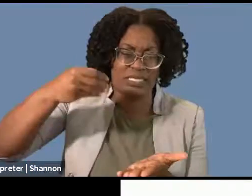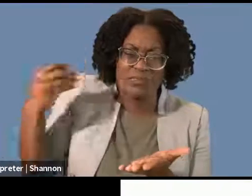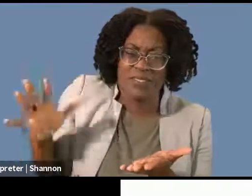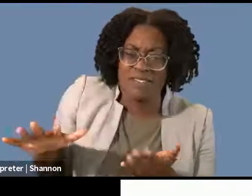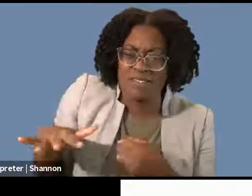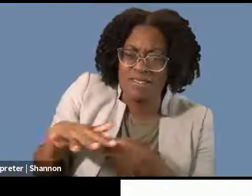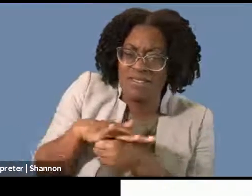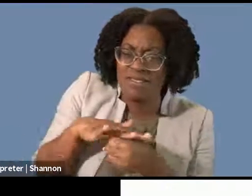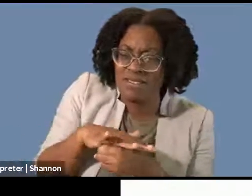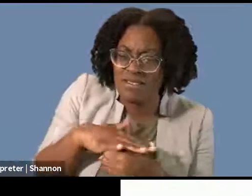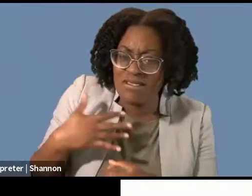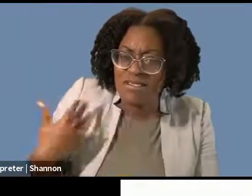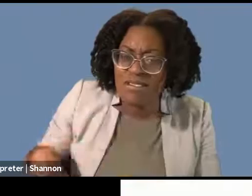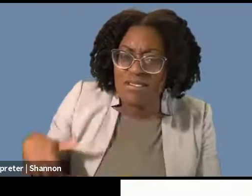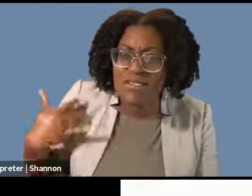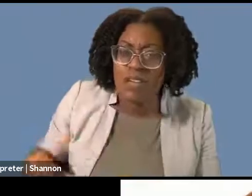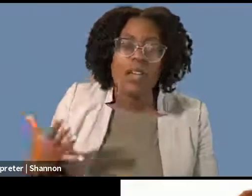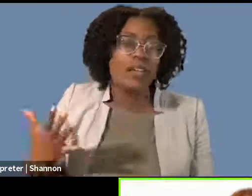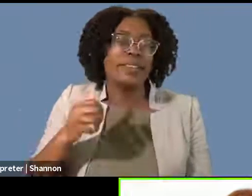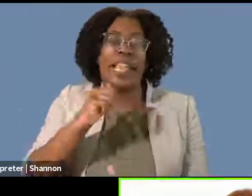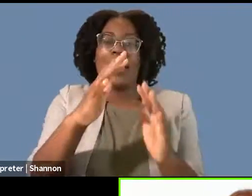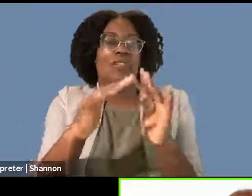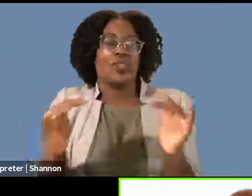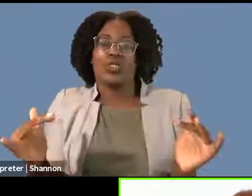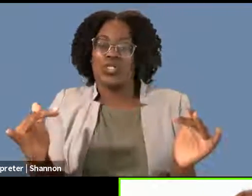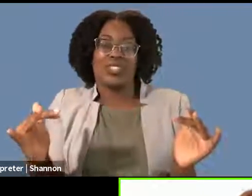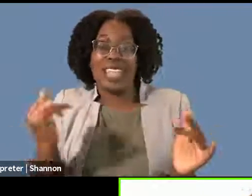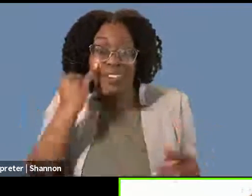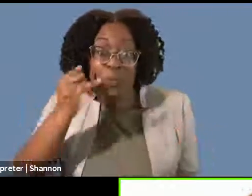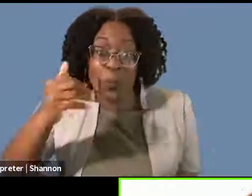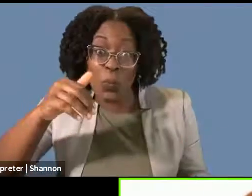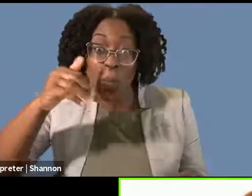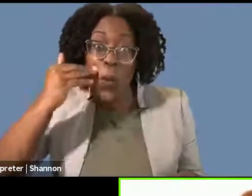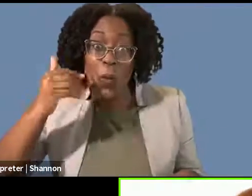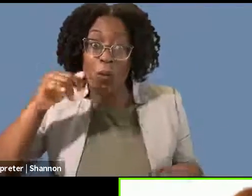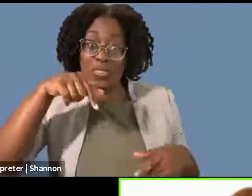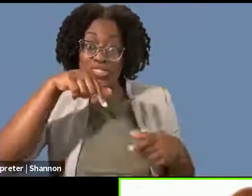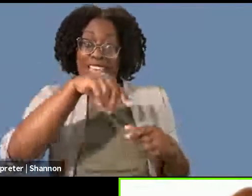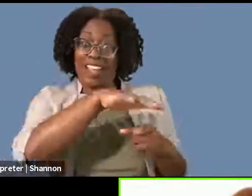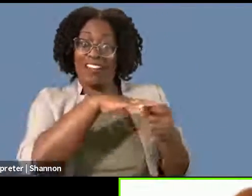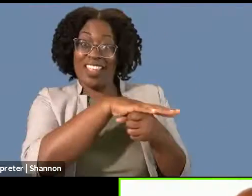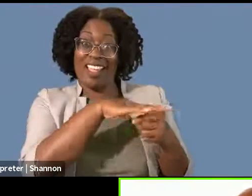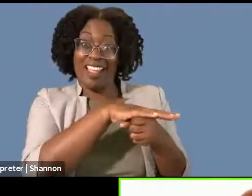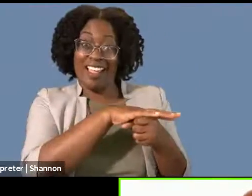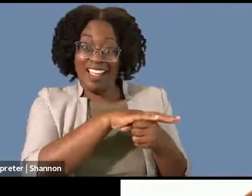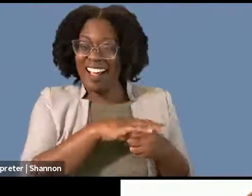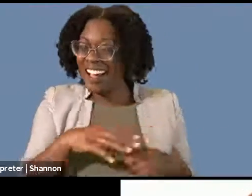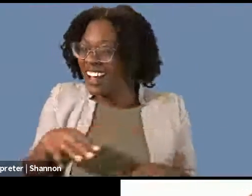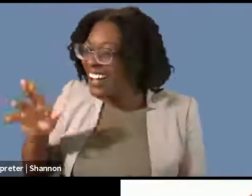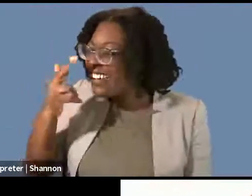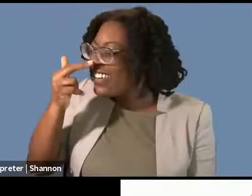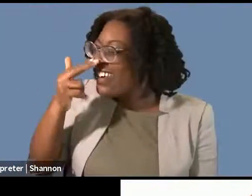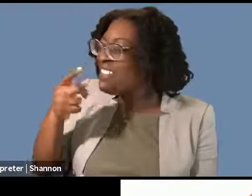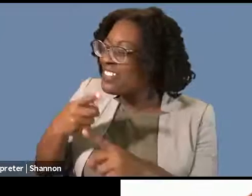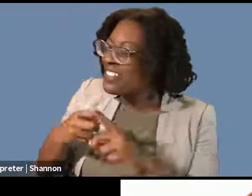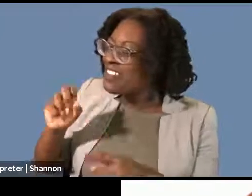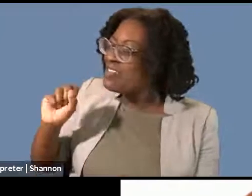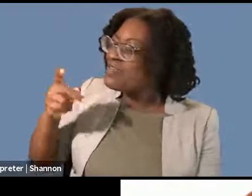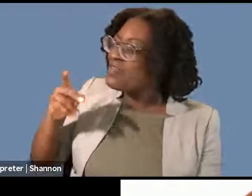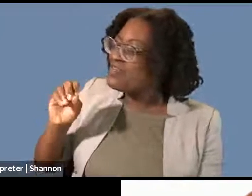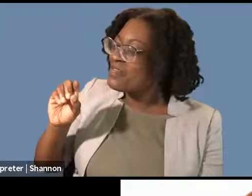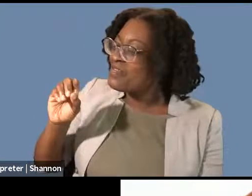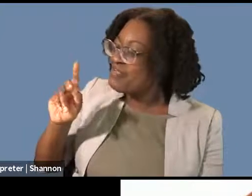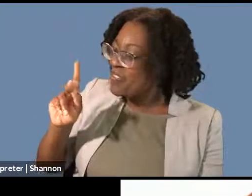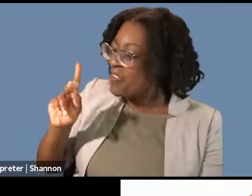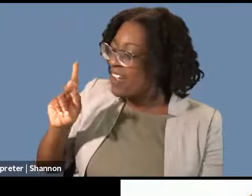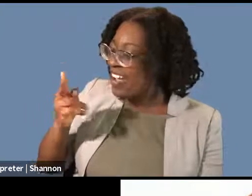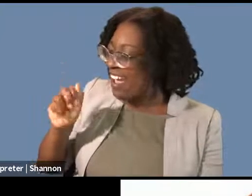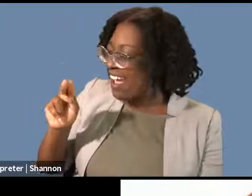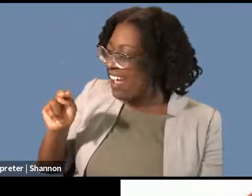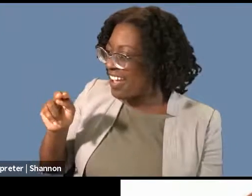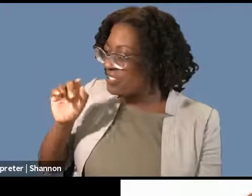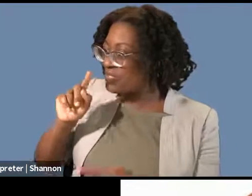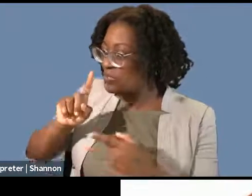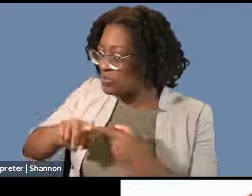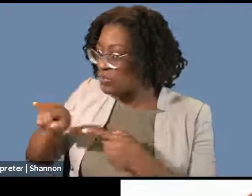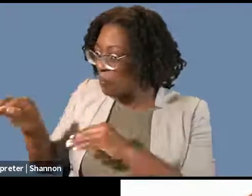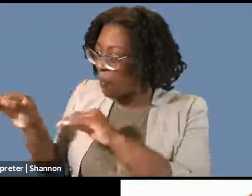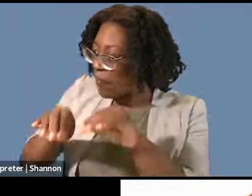as most people who know it know. MELINDA EPLER: From Spokane to Menlo Park. TERRI GIVENS: